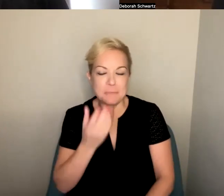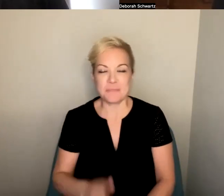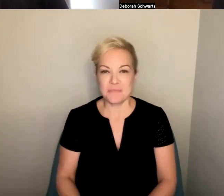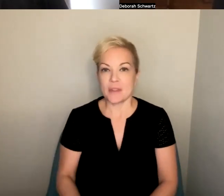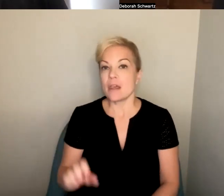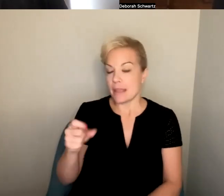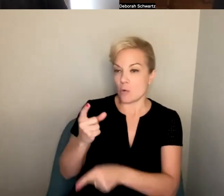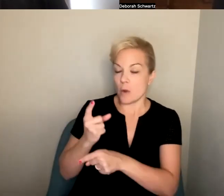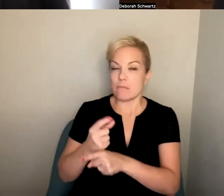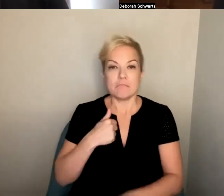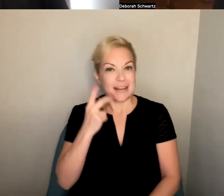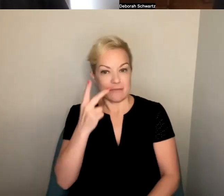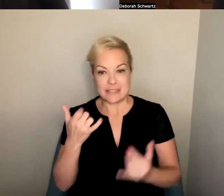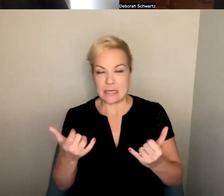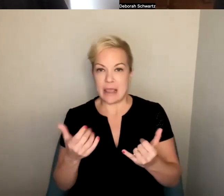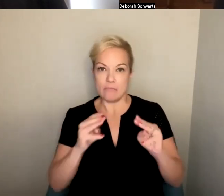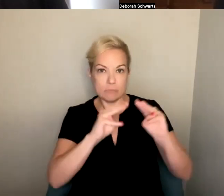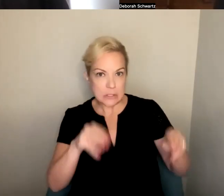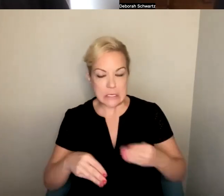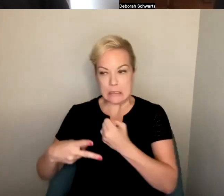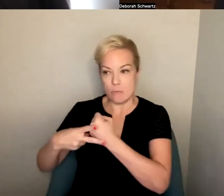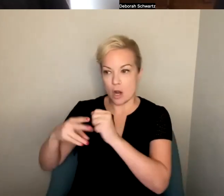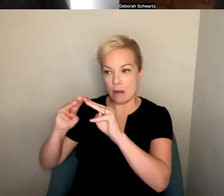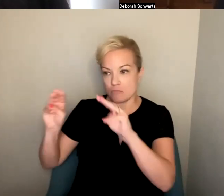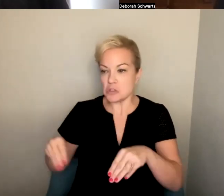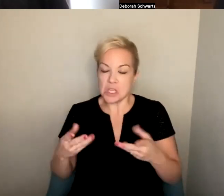movement in museums and archives but you know there there is some still reticence at time,